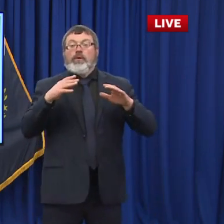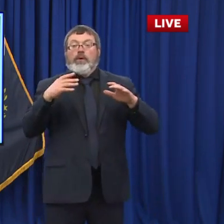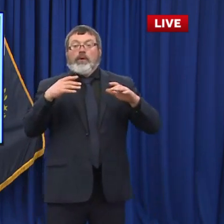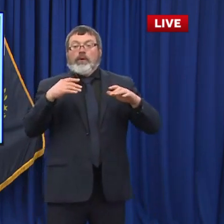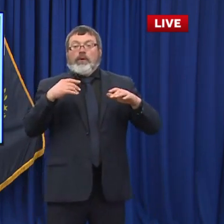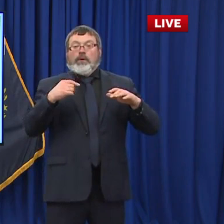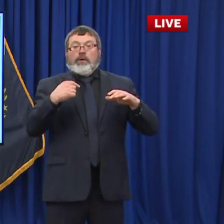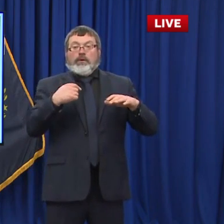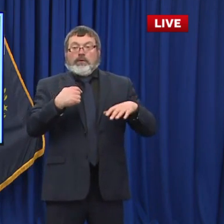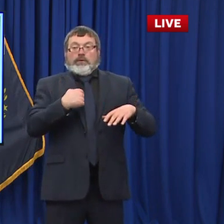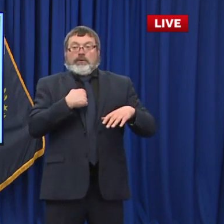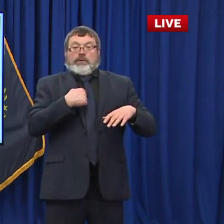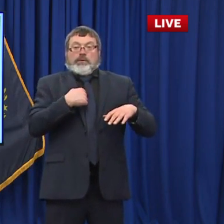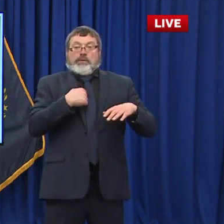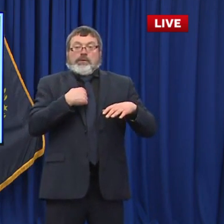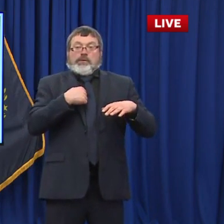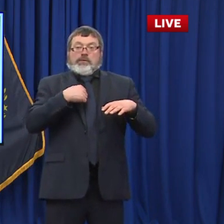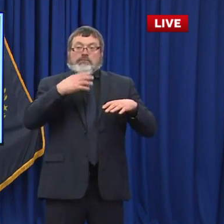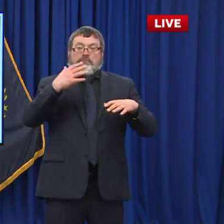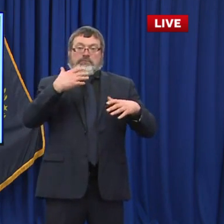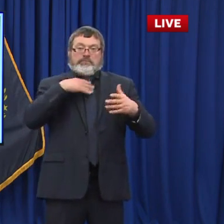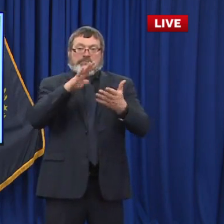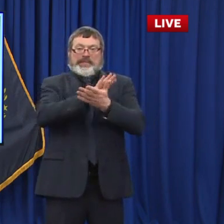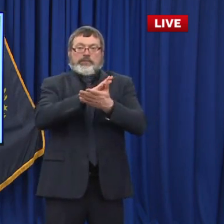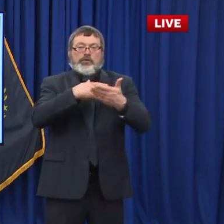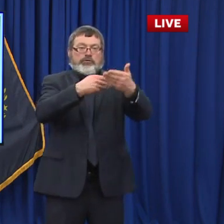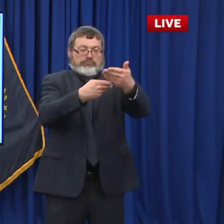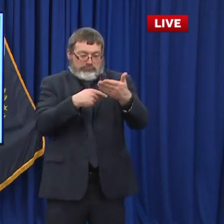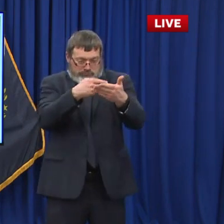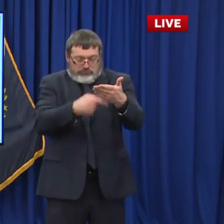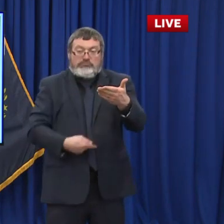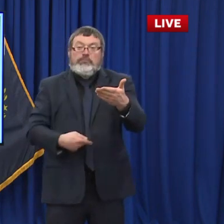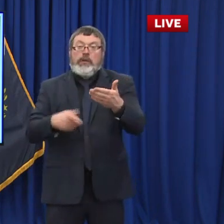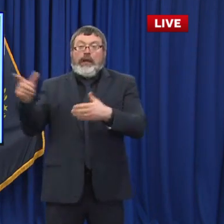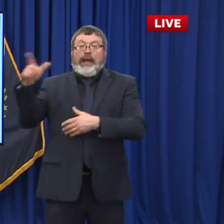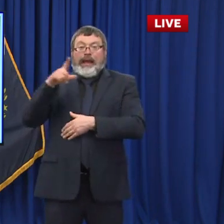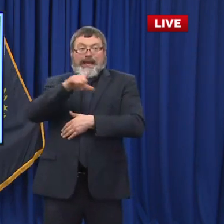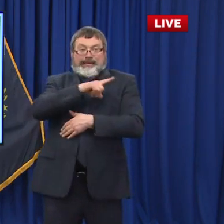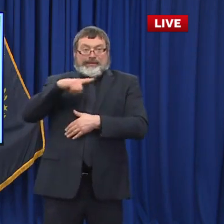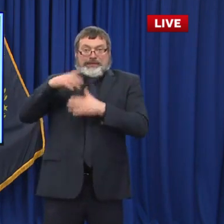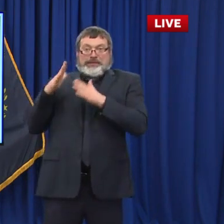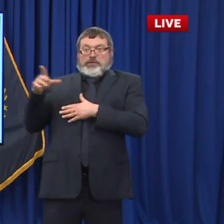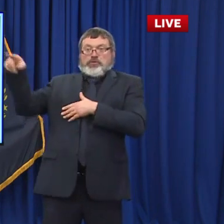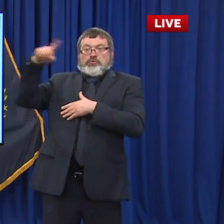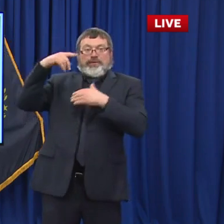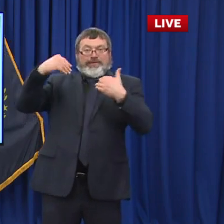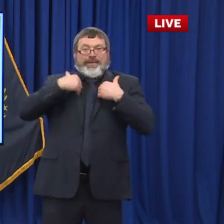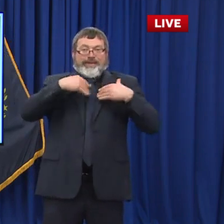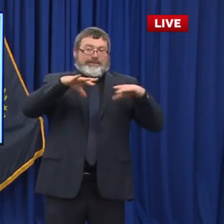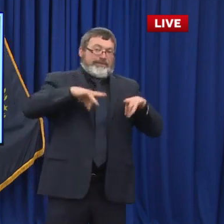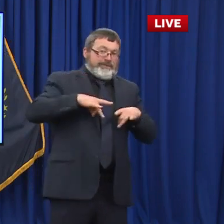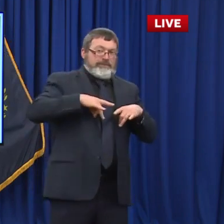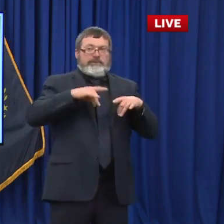WE DON’T I DON’T GET A RUNNING TALLY OF HOW MANY LEGISLATORS OUR STAFFERS IN THE STATEHOUSE NECESSARILY HAVE COVID.